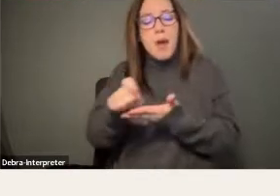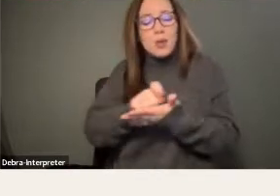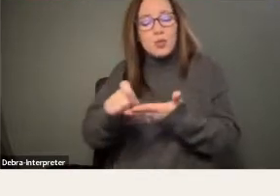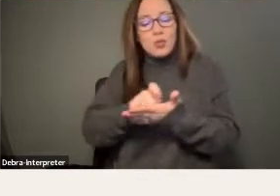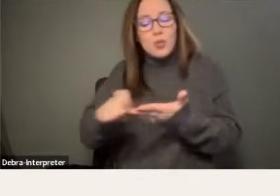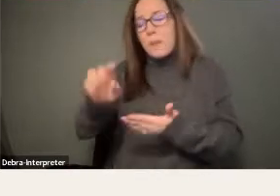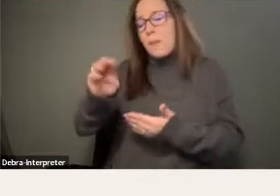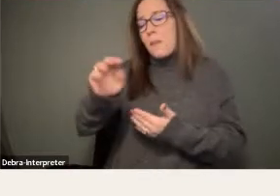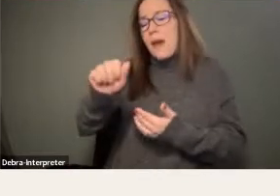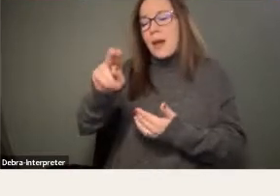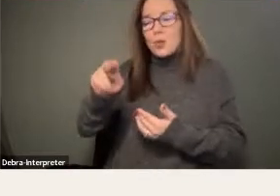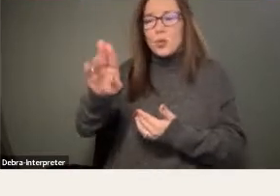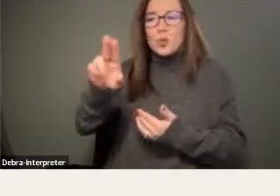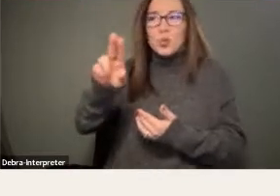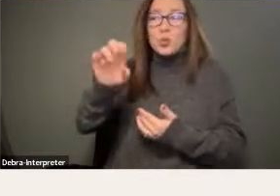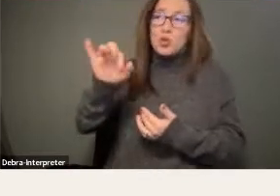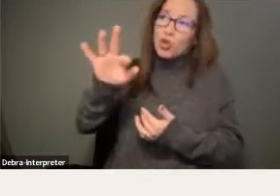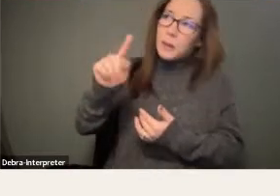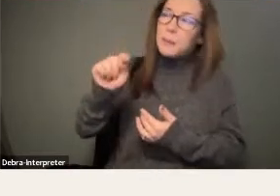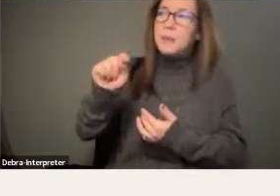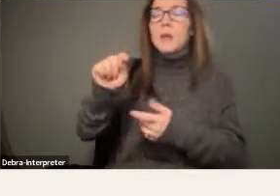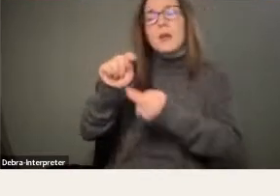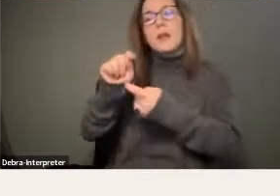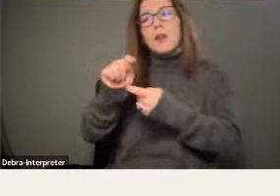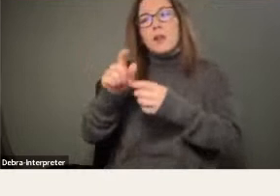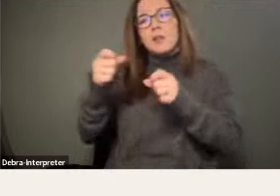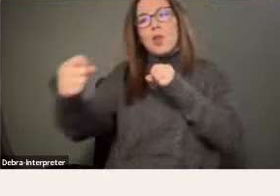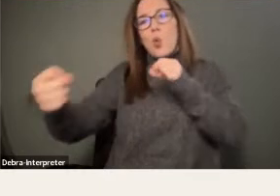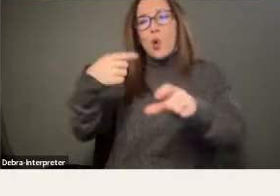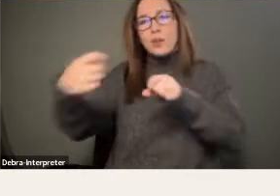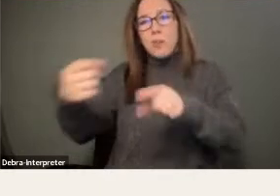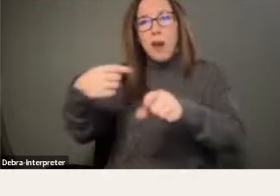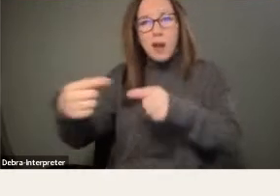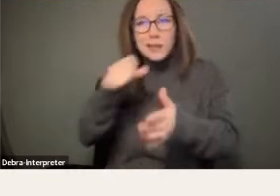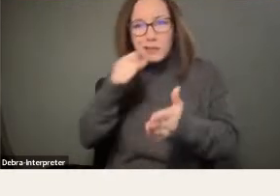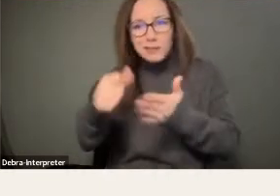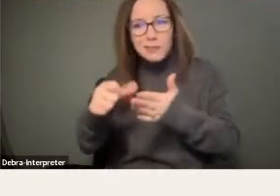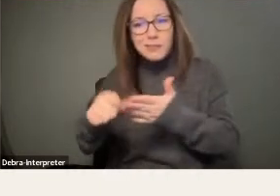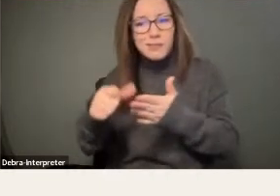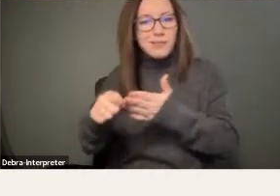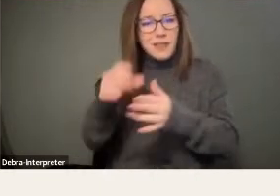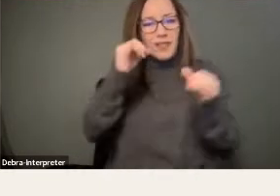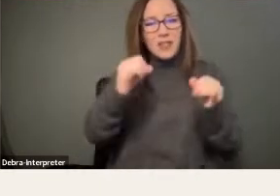special collections. These are the rare books and the manuscript collections which are mainly papers of